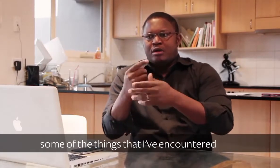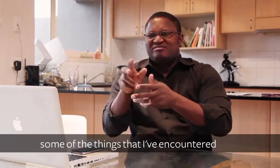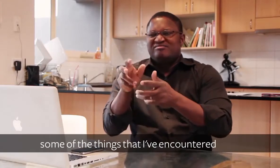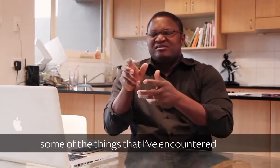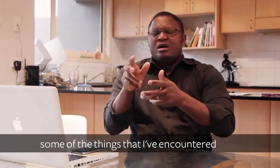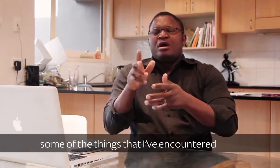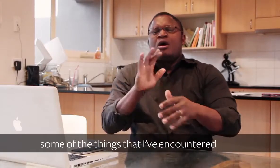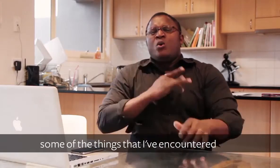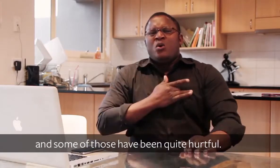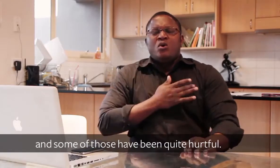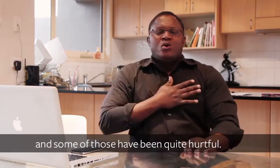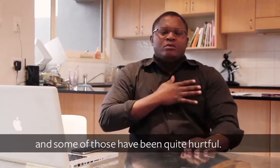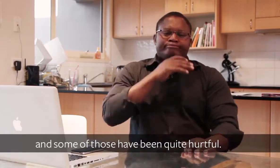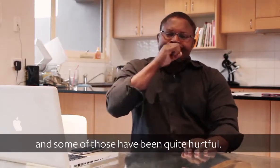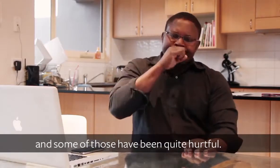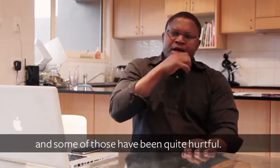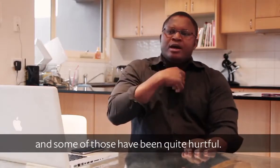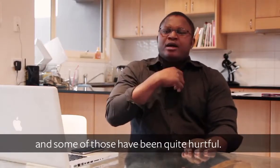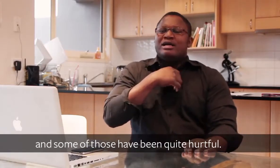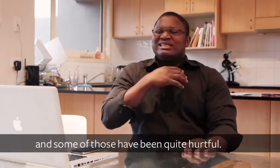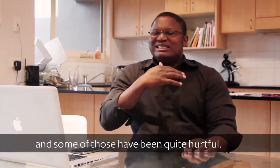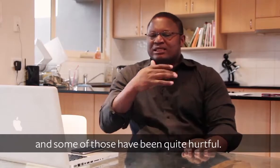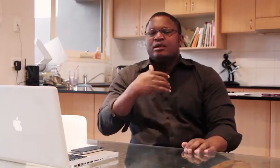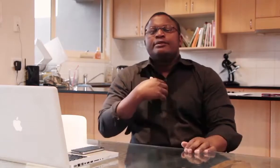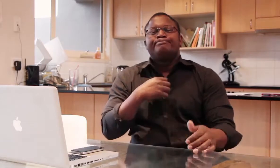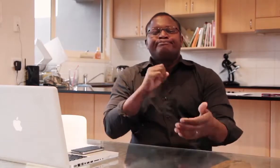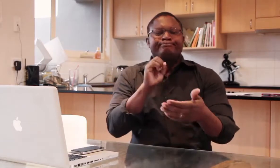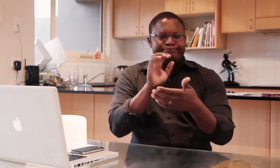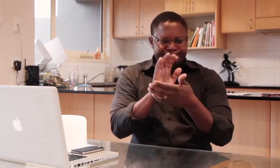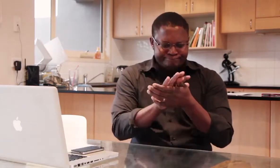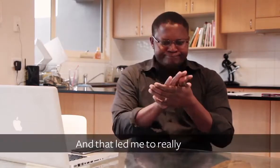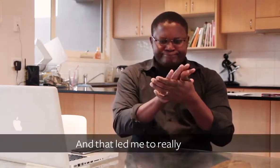that I've encountered and some of those have been quite hurtful, and that lead